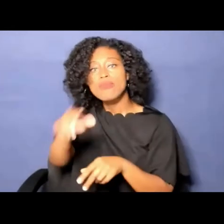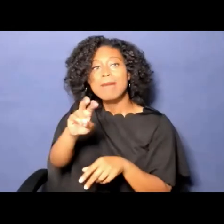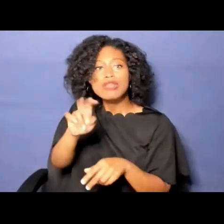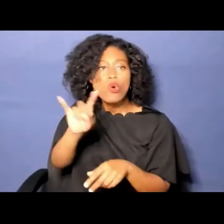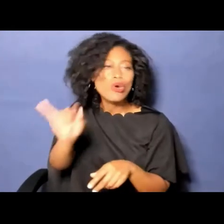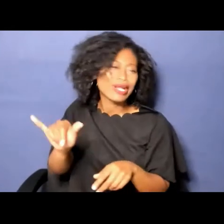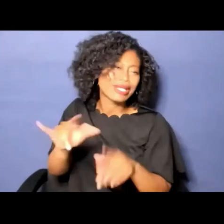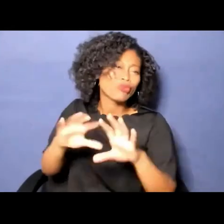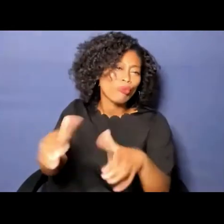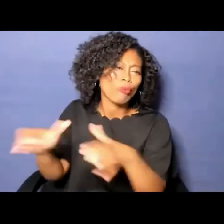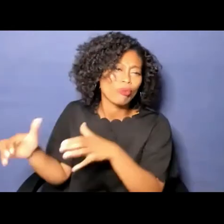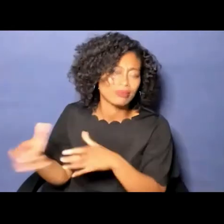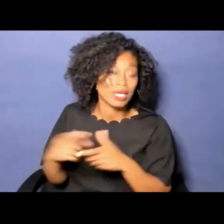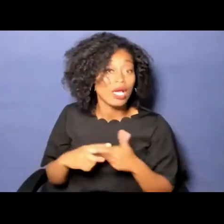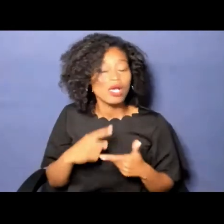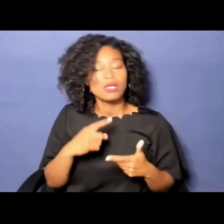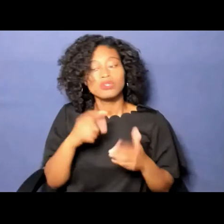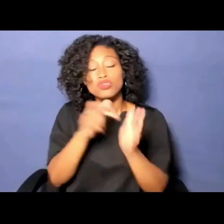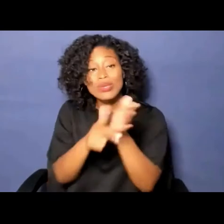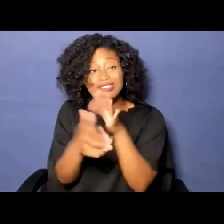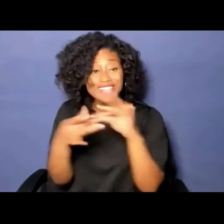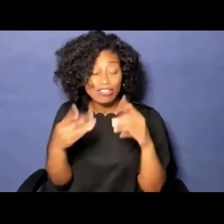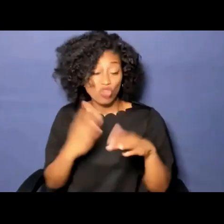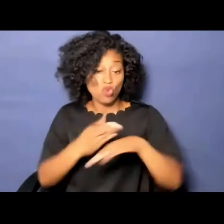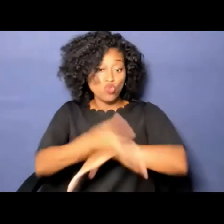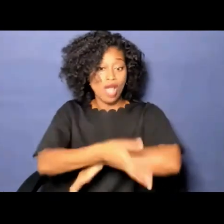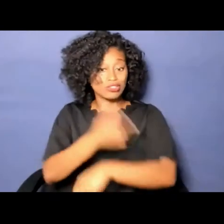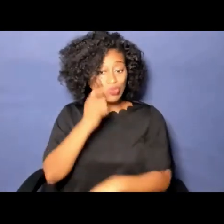Researchers say that the cross race effect is a tendency